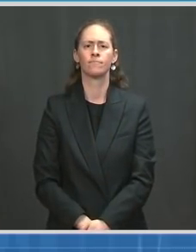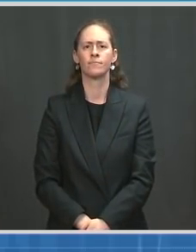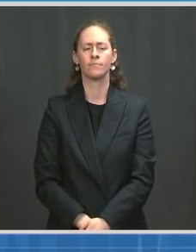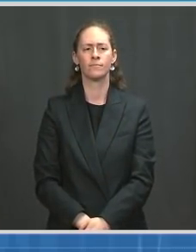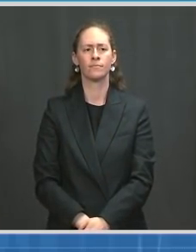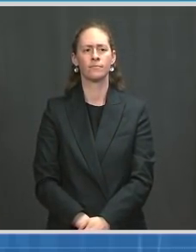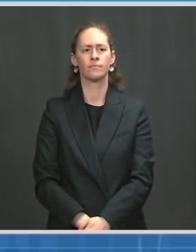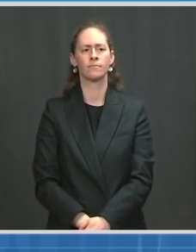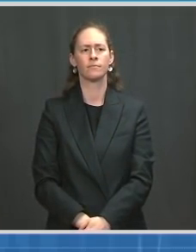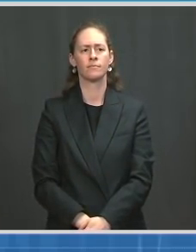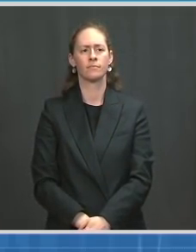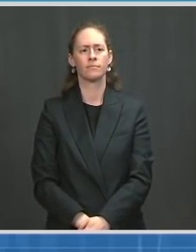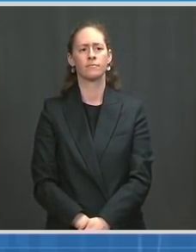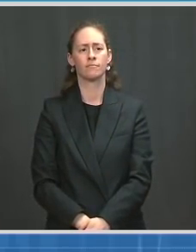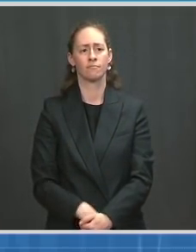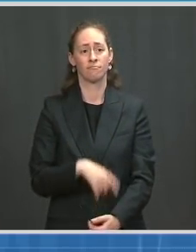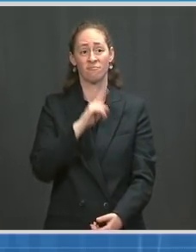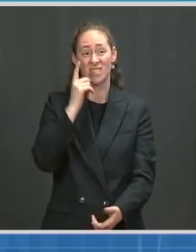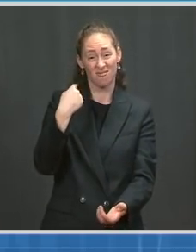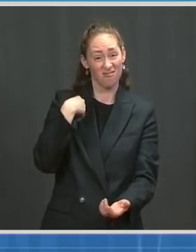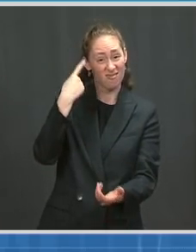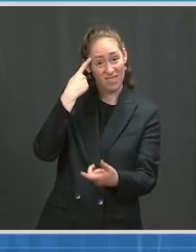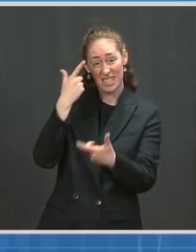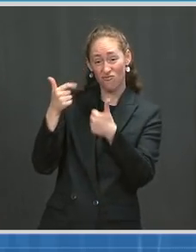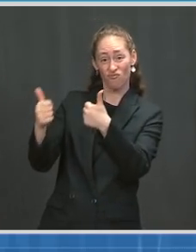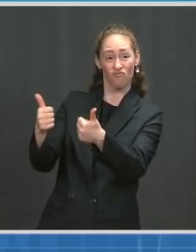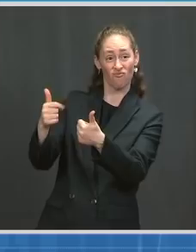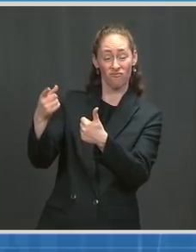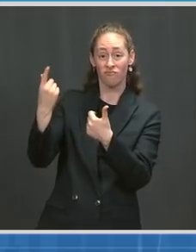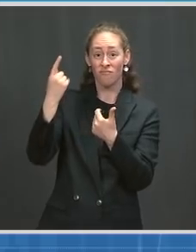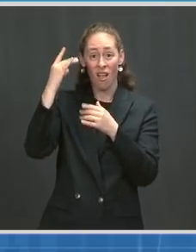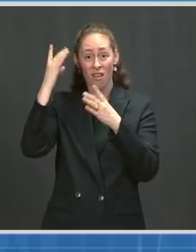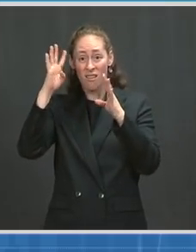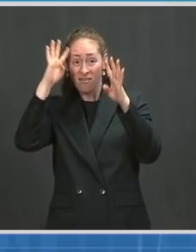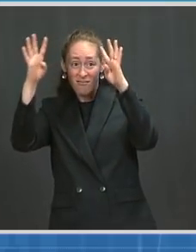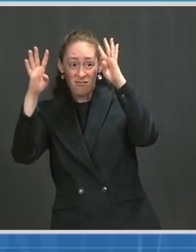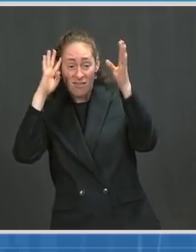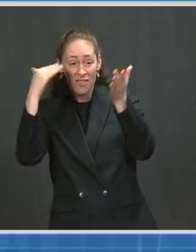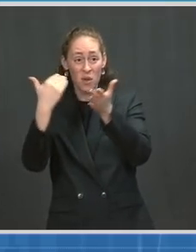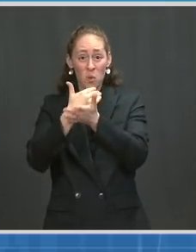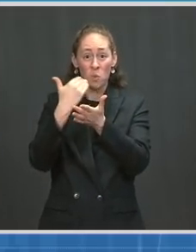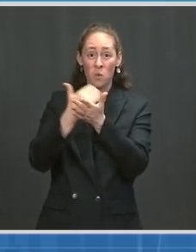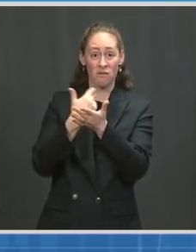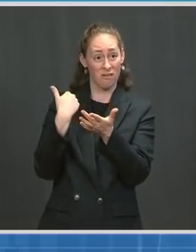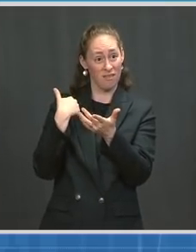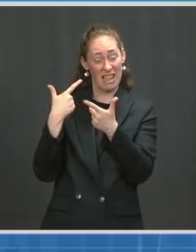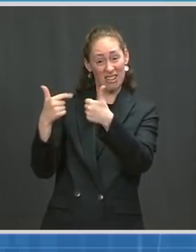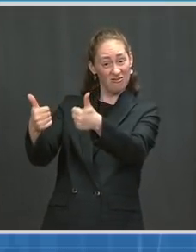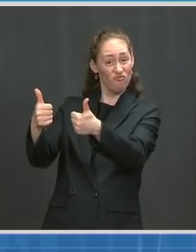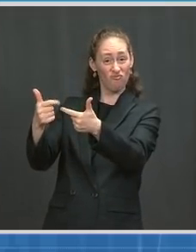I applaud the initiative on these companies' parts. I think it's their effort. And, you know, we -- and we have conversations with them,